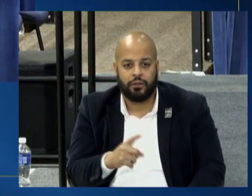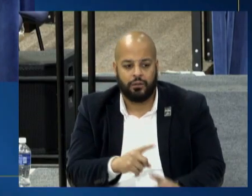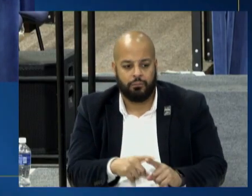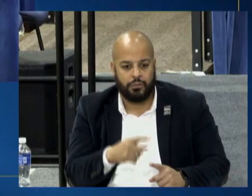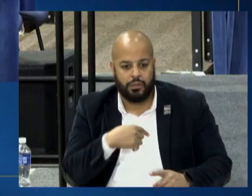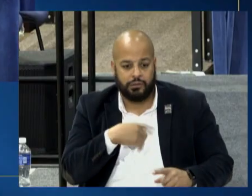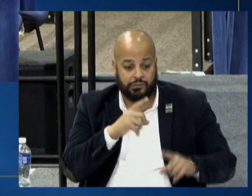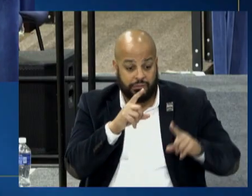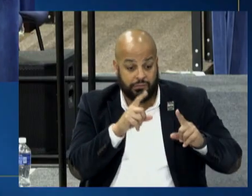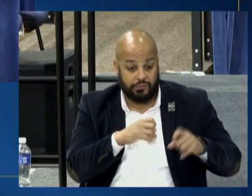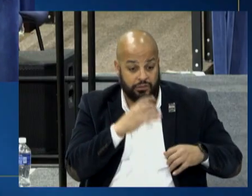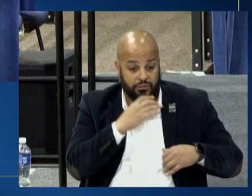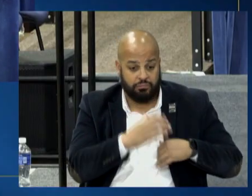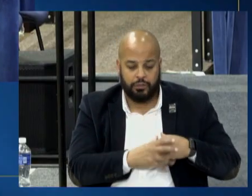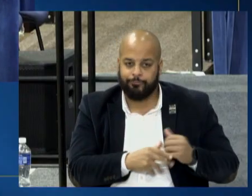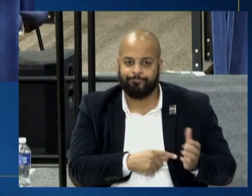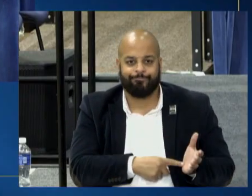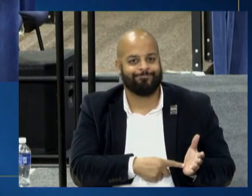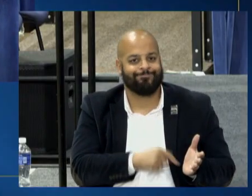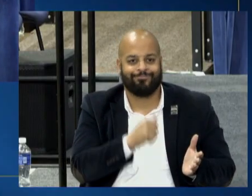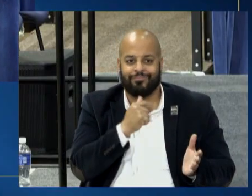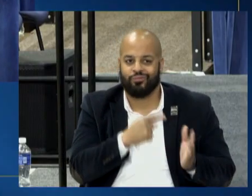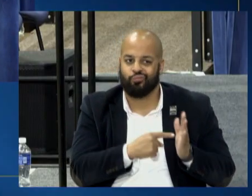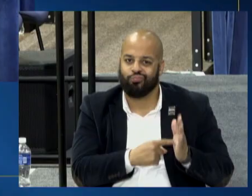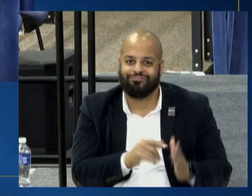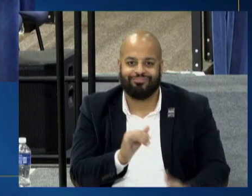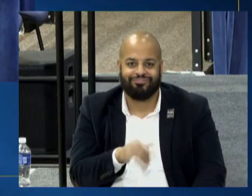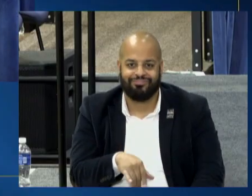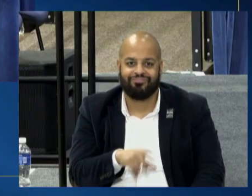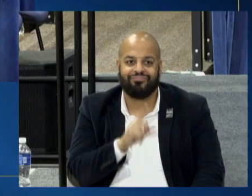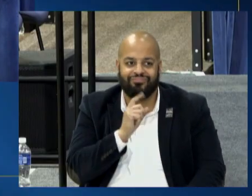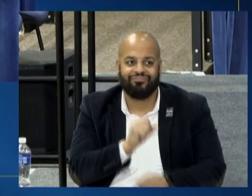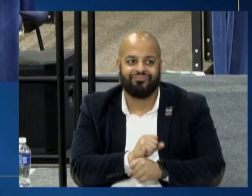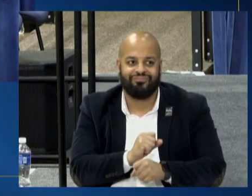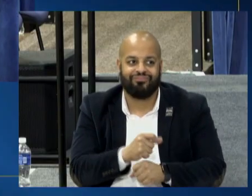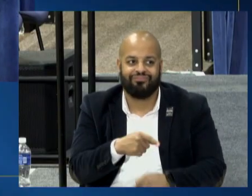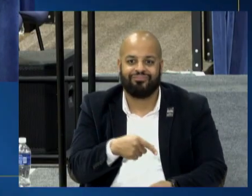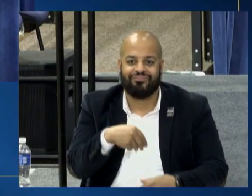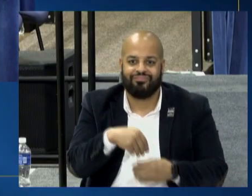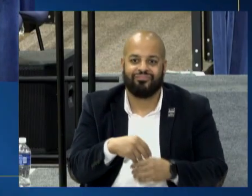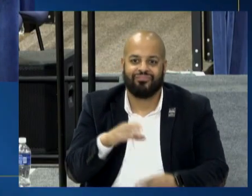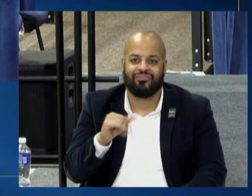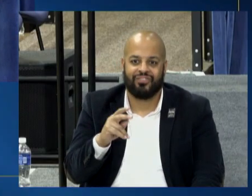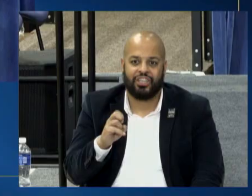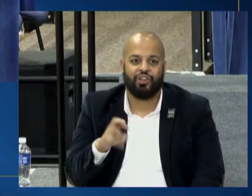The blood test showed that it was very likely that she had leukemia. It wasn't clear, you know,